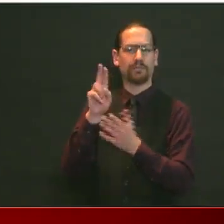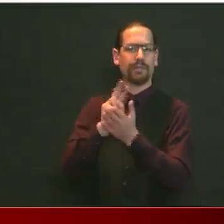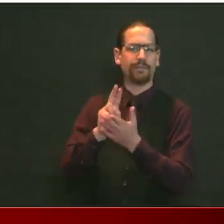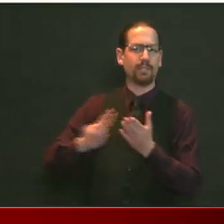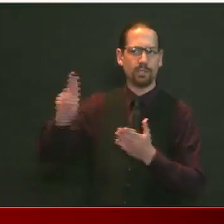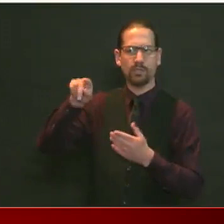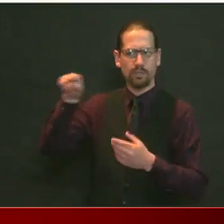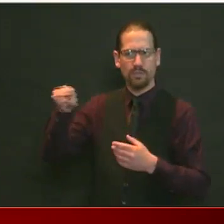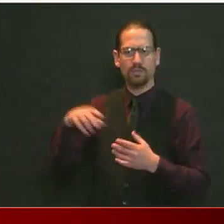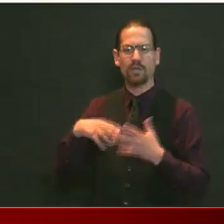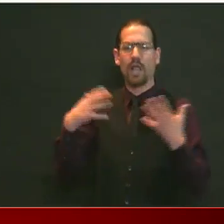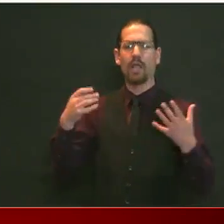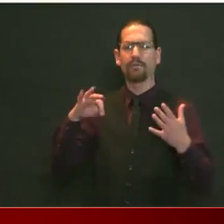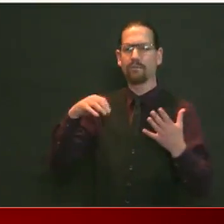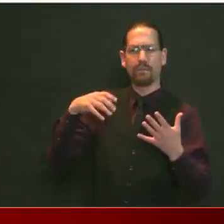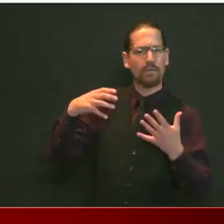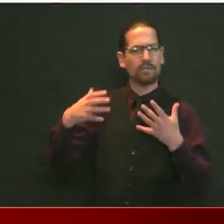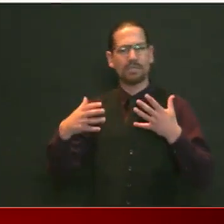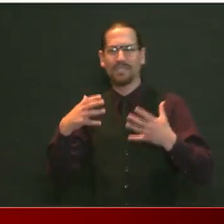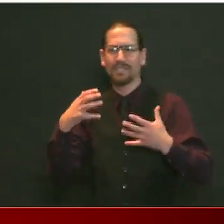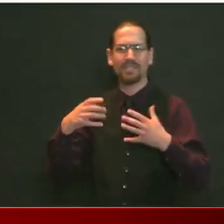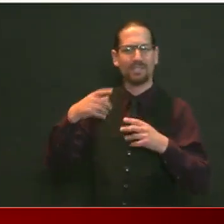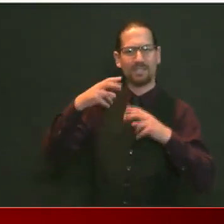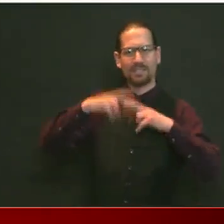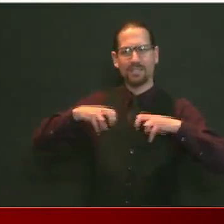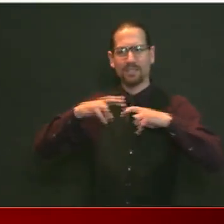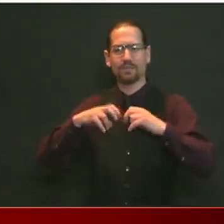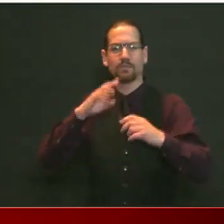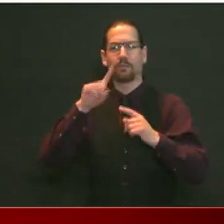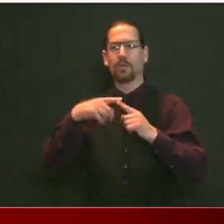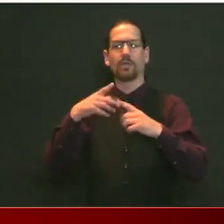GOVERNOR, WE HAD JOHNS HOPKINS REPORT DID AN